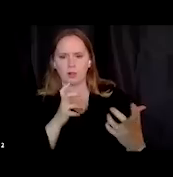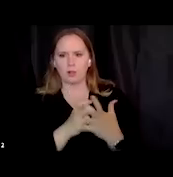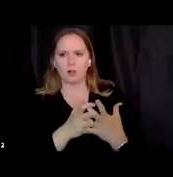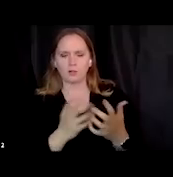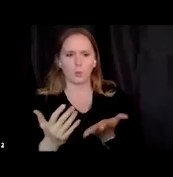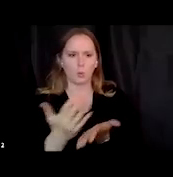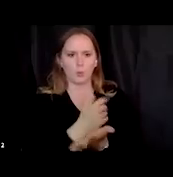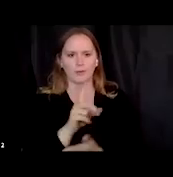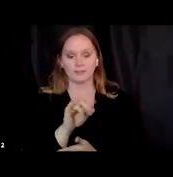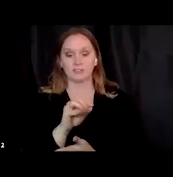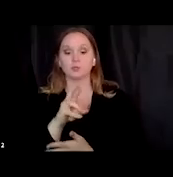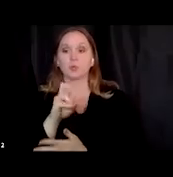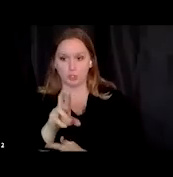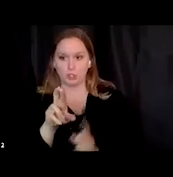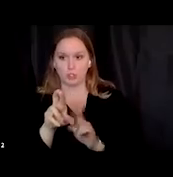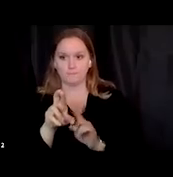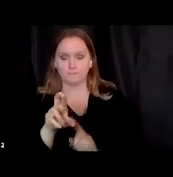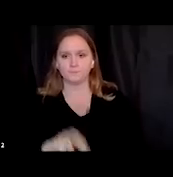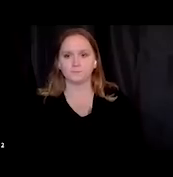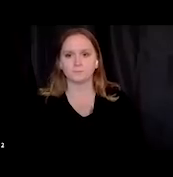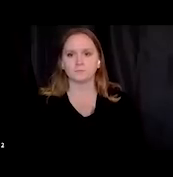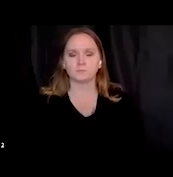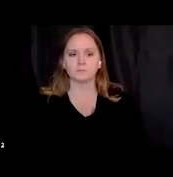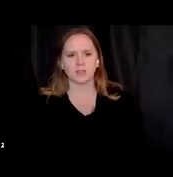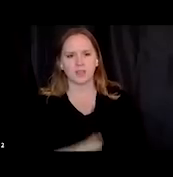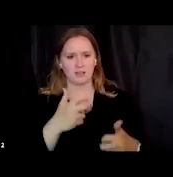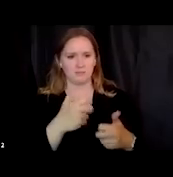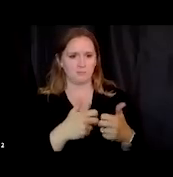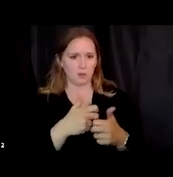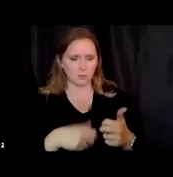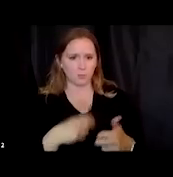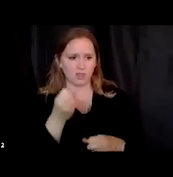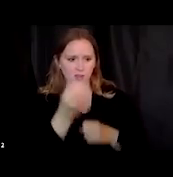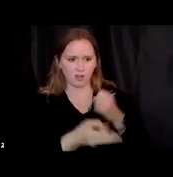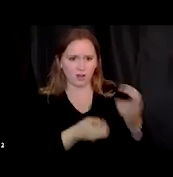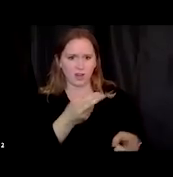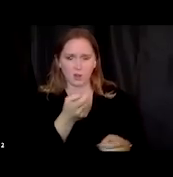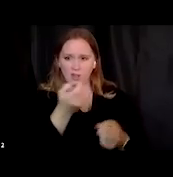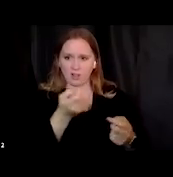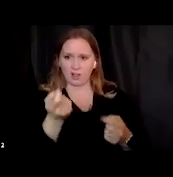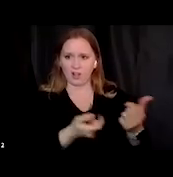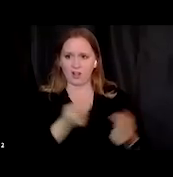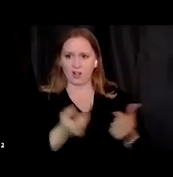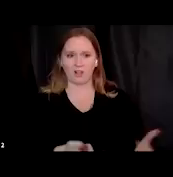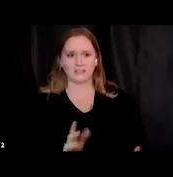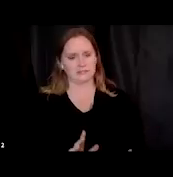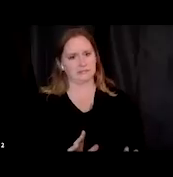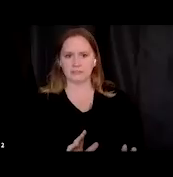So it's again, that persistent difficulty discarding or hoarding with possessions, regardless of their actual values. Sometimes these items